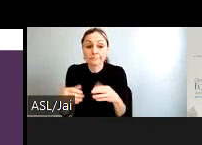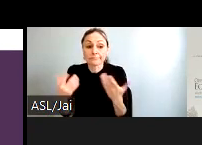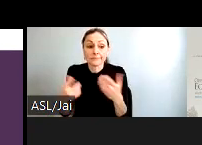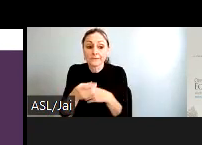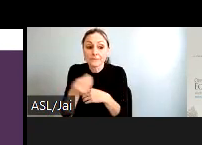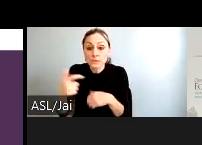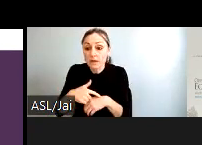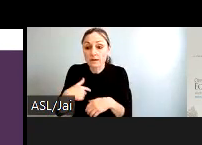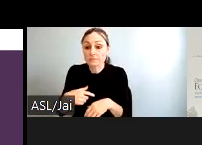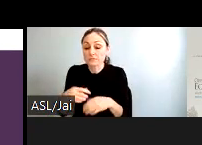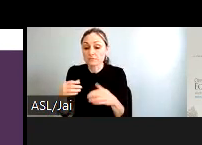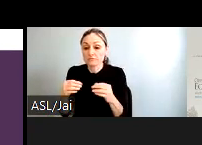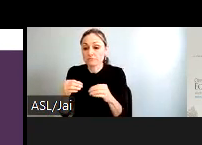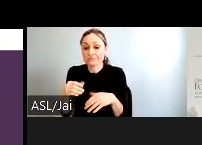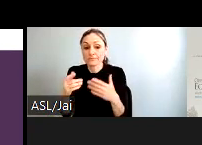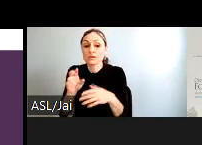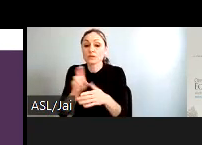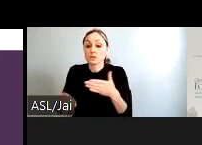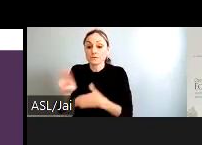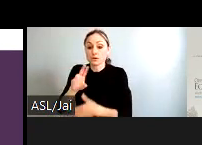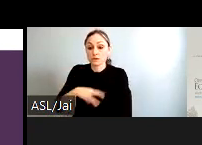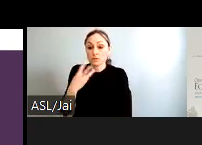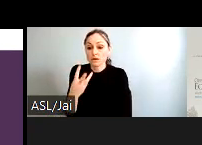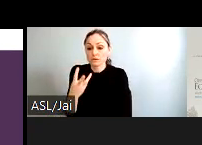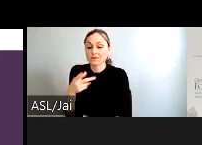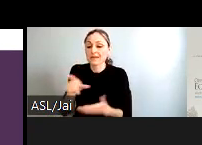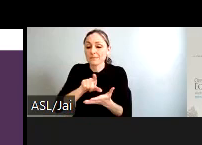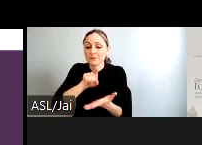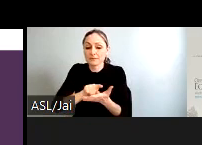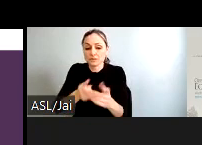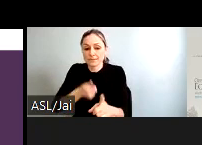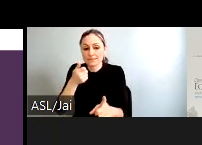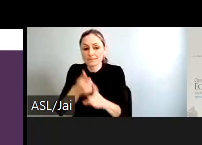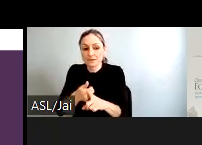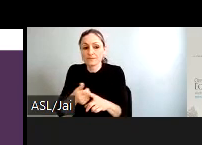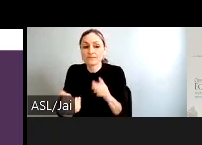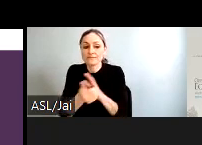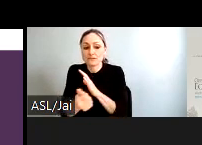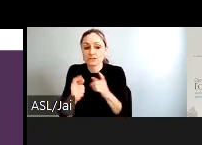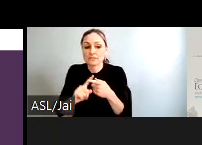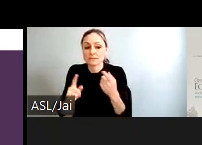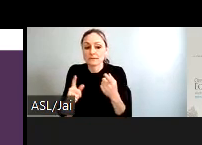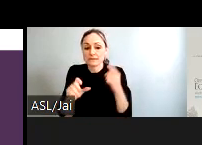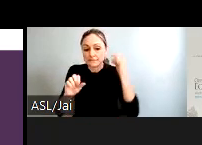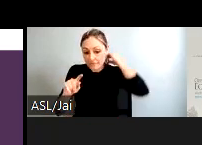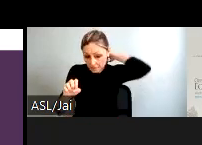So the university Of Washington publishes a self-sufficiency standards for different